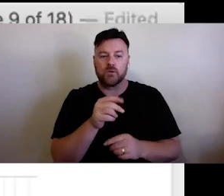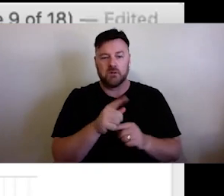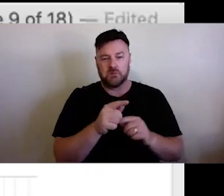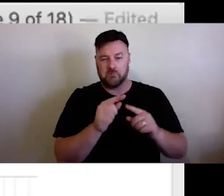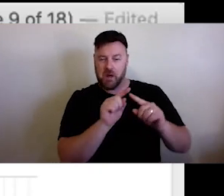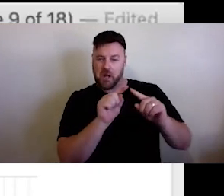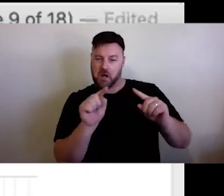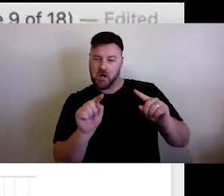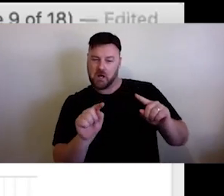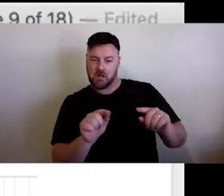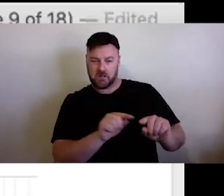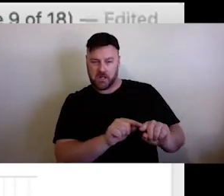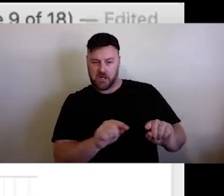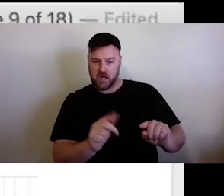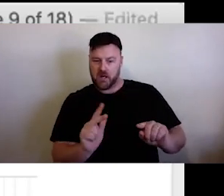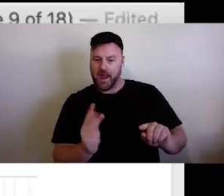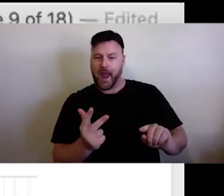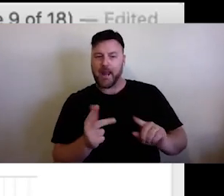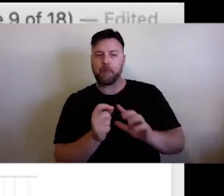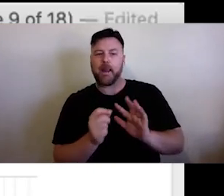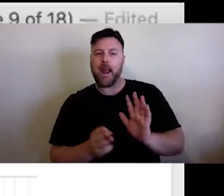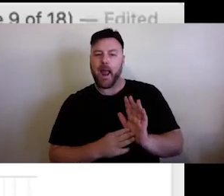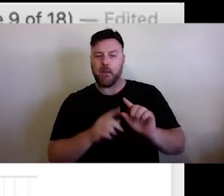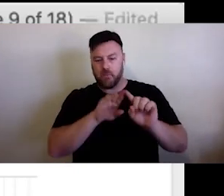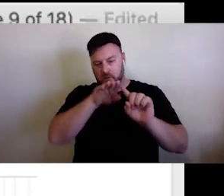suggest the NHS clap was happening at that time but really interesting